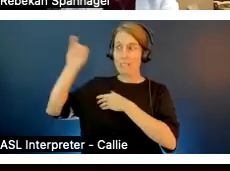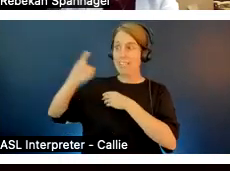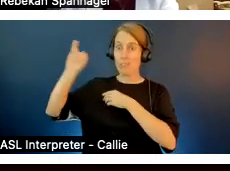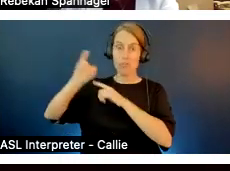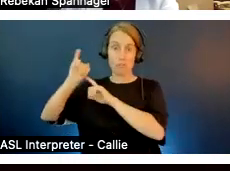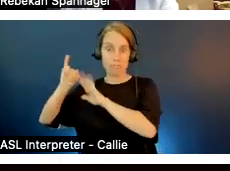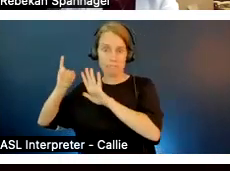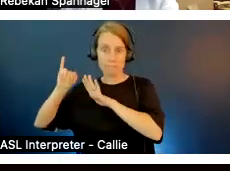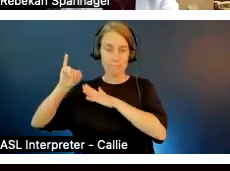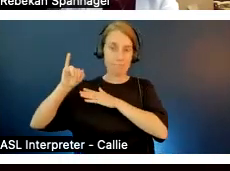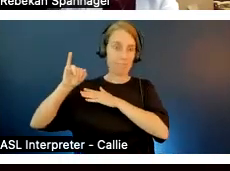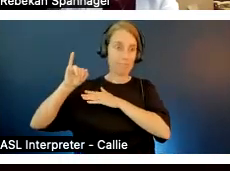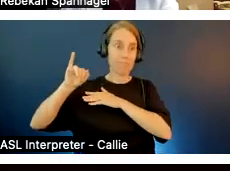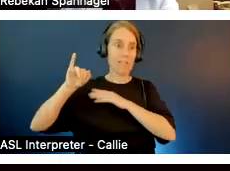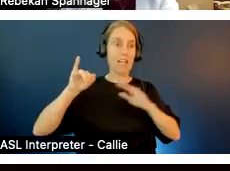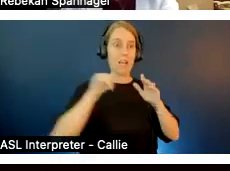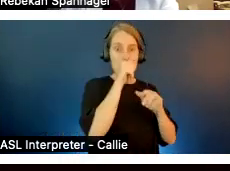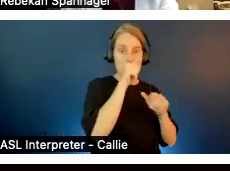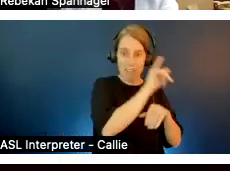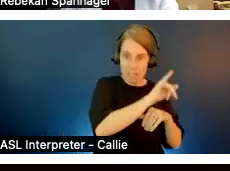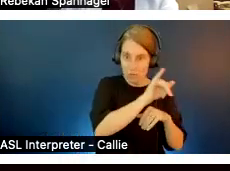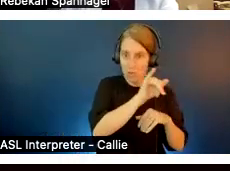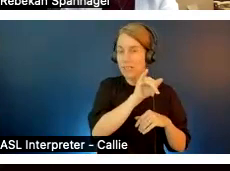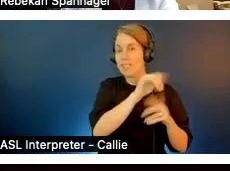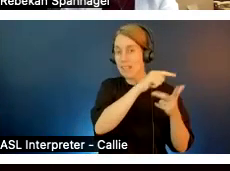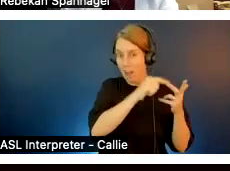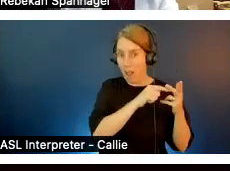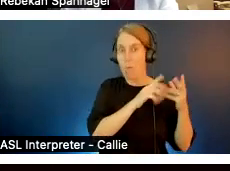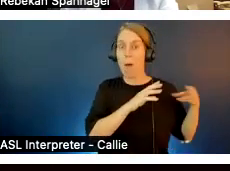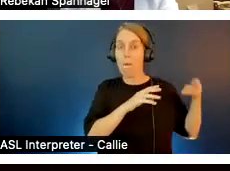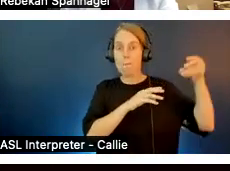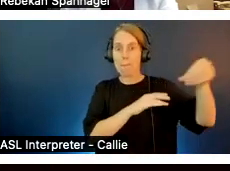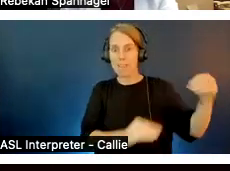private insurance and other entities that are paying but you know that should really be your